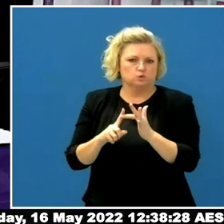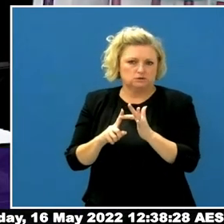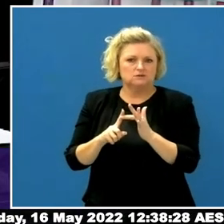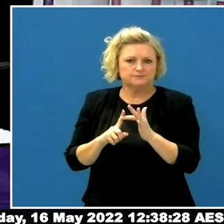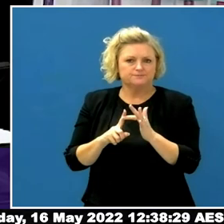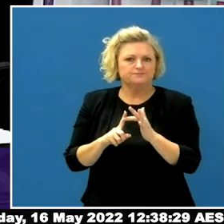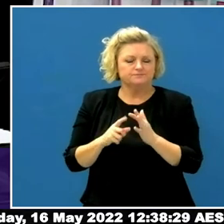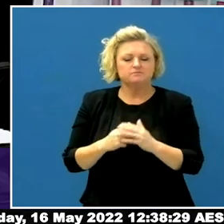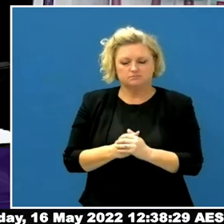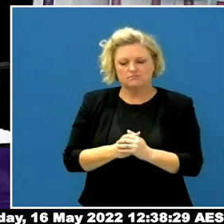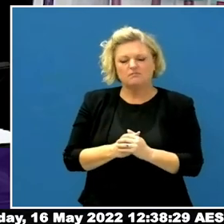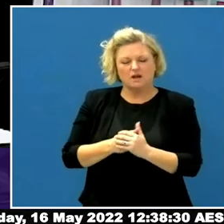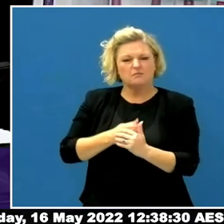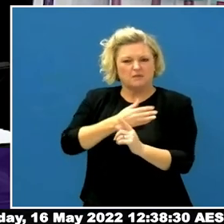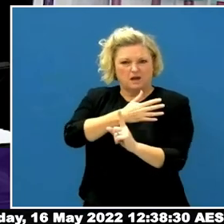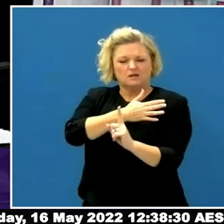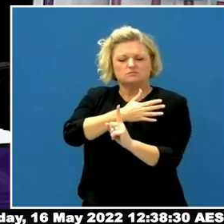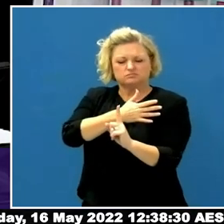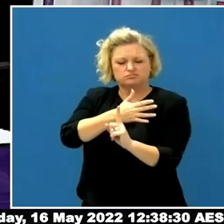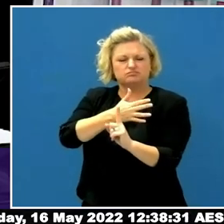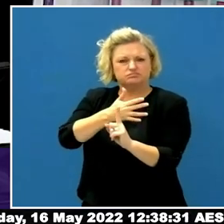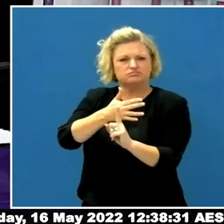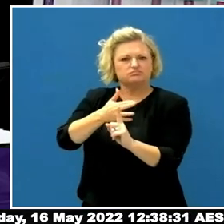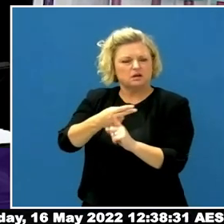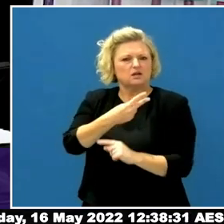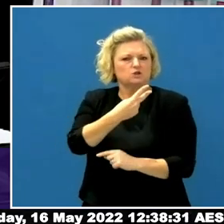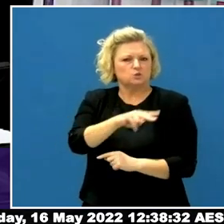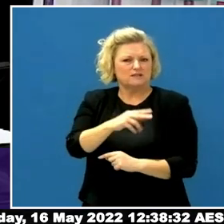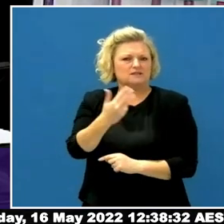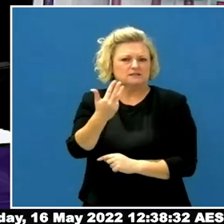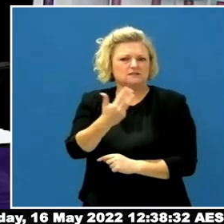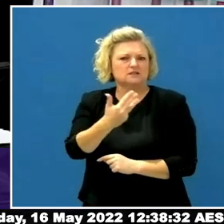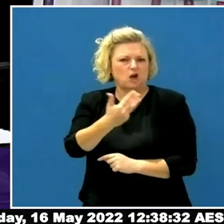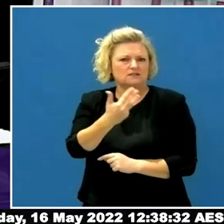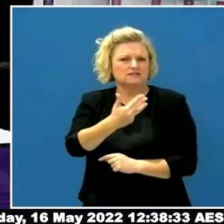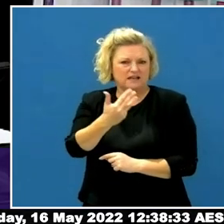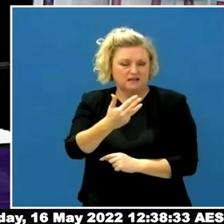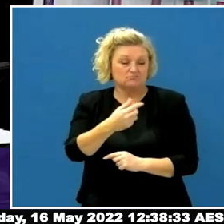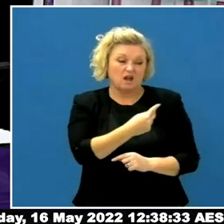period of time? SALLY: Yes. CHAIR: In 2019? To 2020. Into 2020. SALLY: Yes.